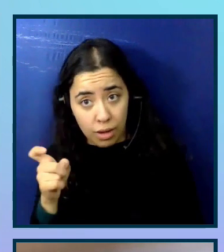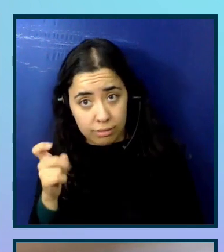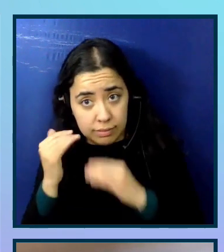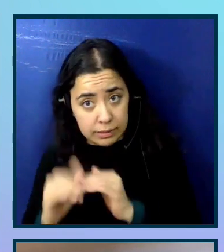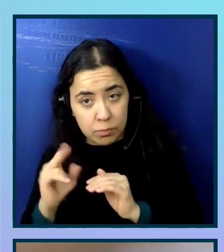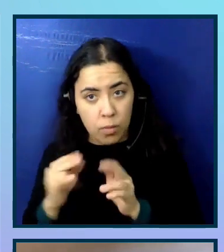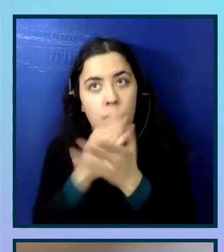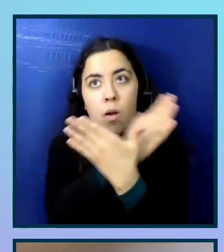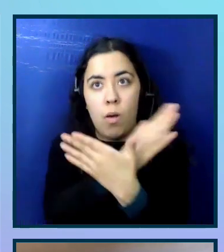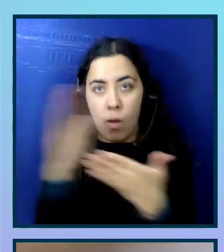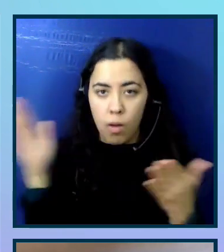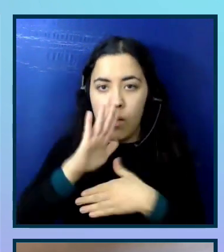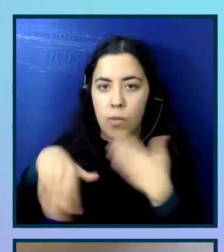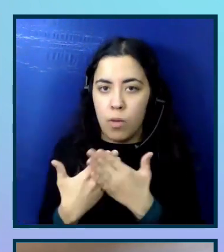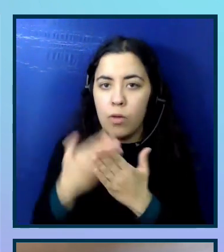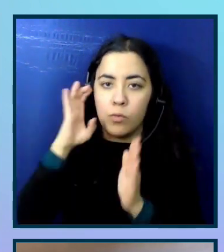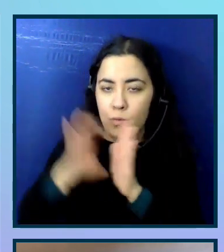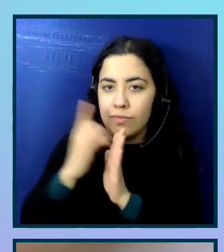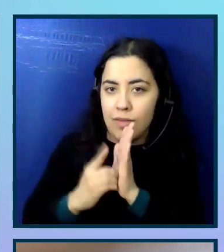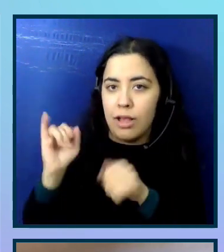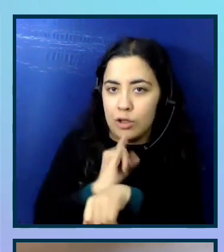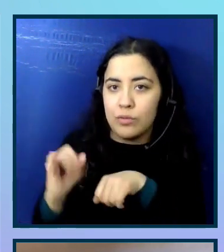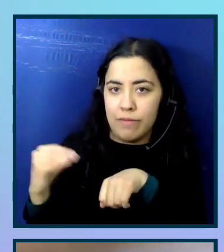Exploring the touchpoints of various places,